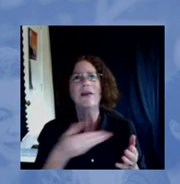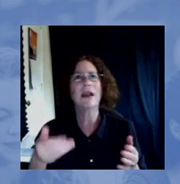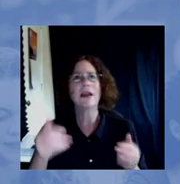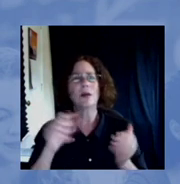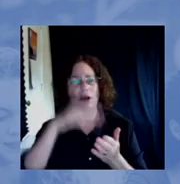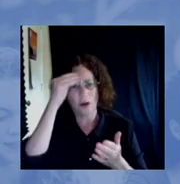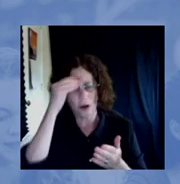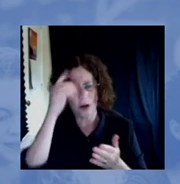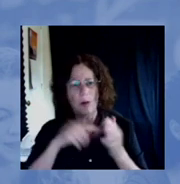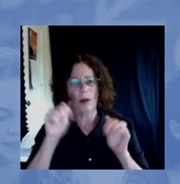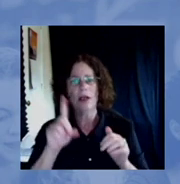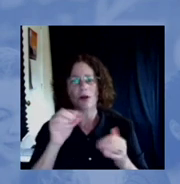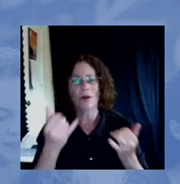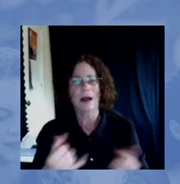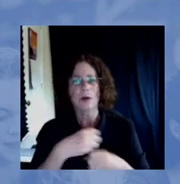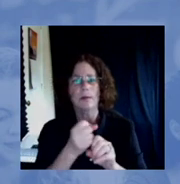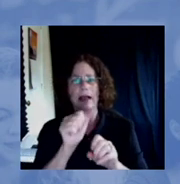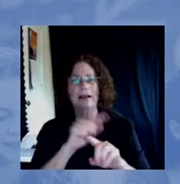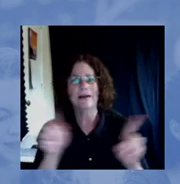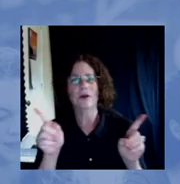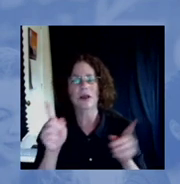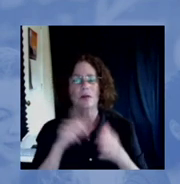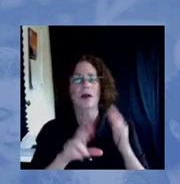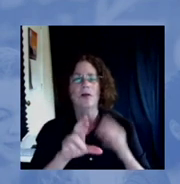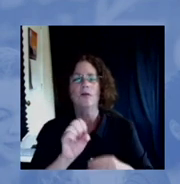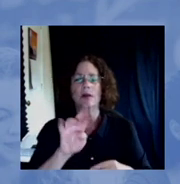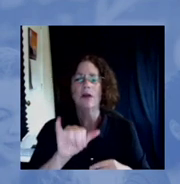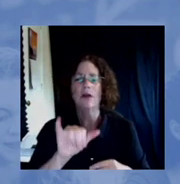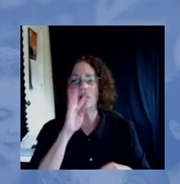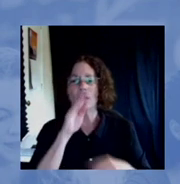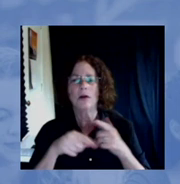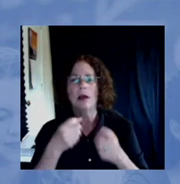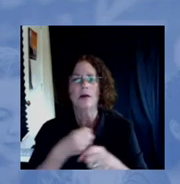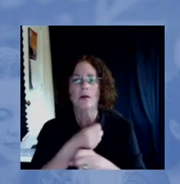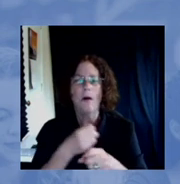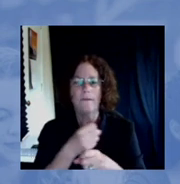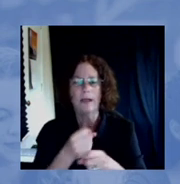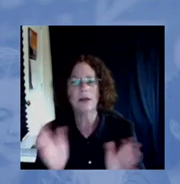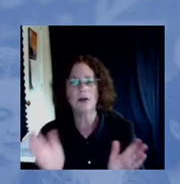TO MAKE A DIFFERENCE. WHAT ROSEMARIE WAS TALKING ABOUT THE COFFEE TALKS AND CO TEACHING MODELS SO THINGS ARE INTEGRATED.